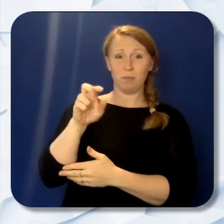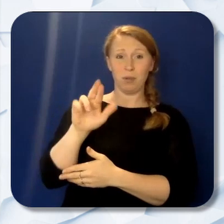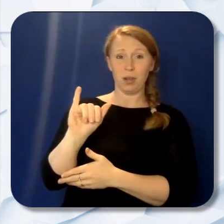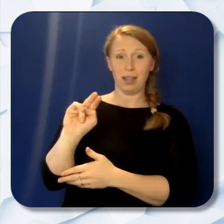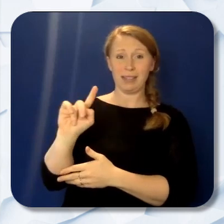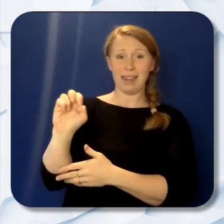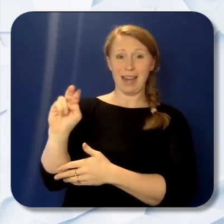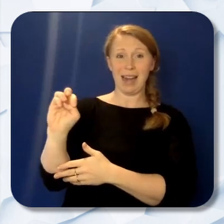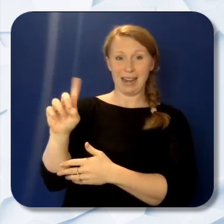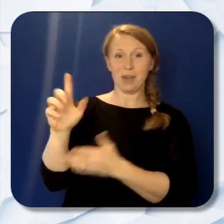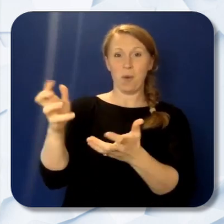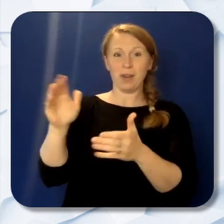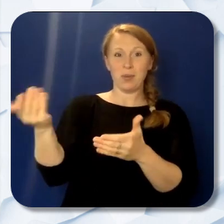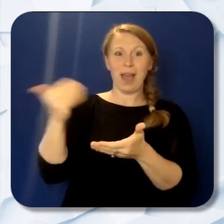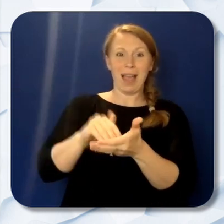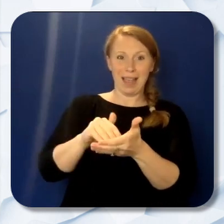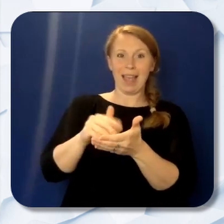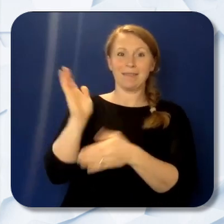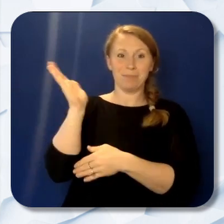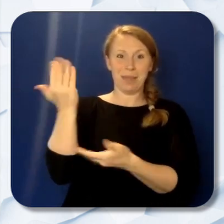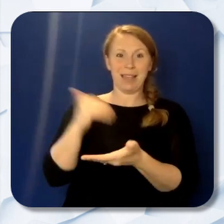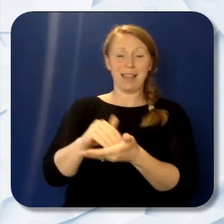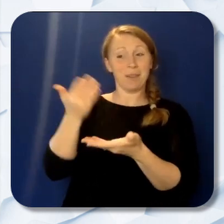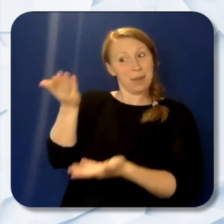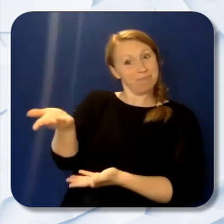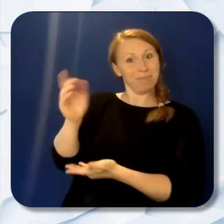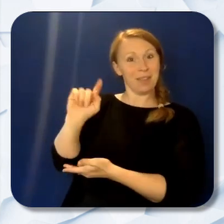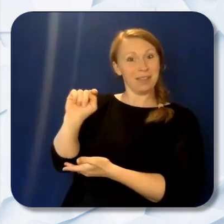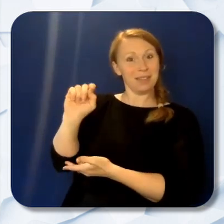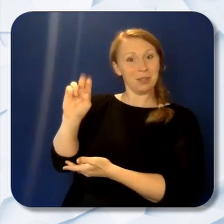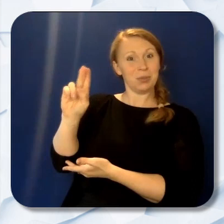back on there. He is, Superintendent Thurmond. Uh, thank you, Superintendent again. I just